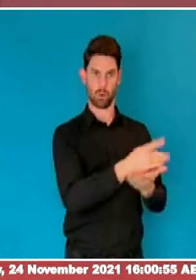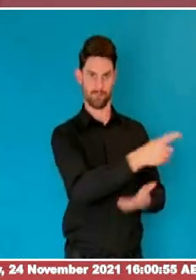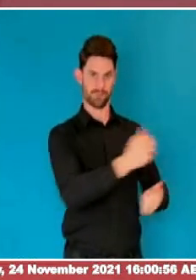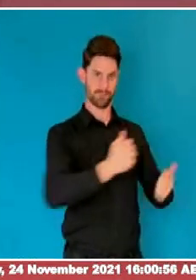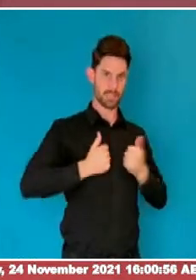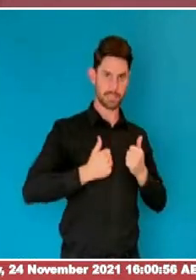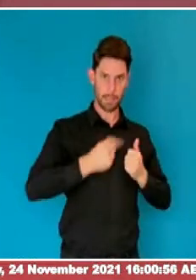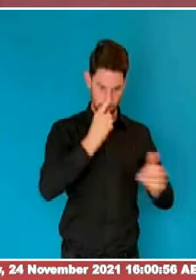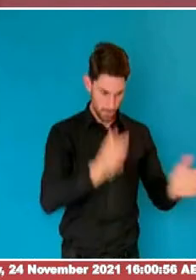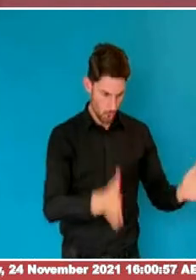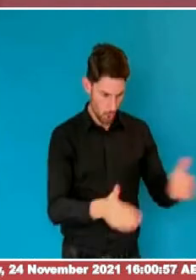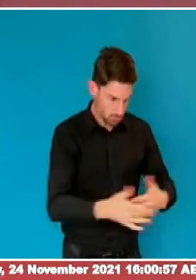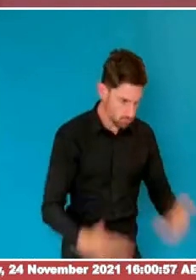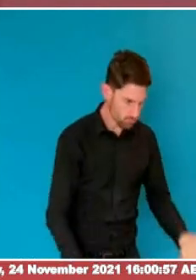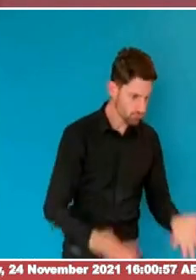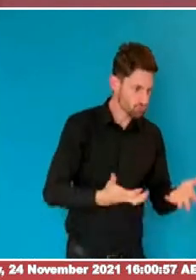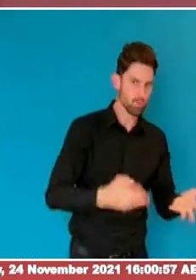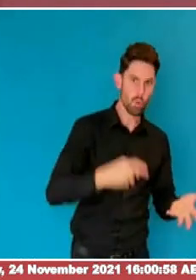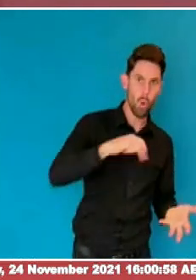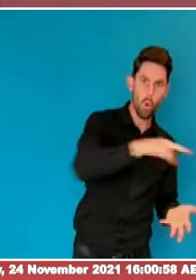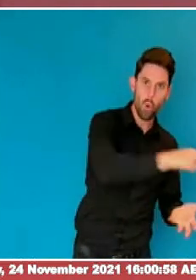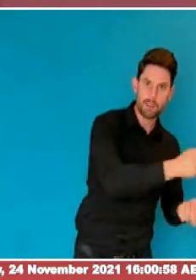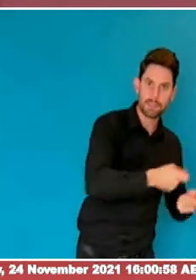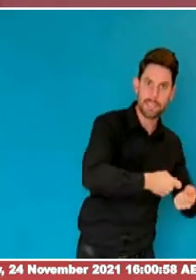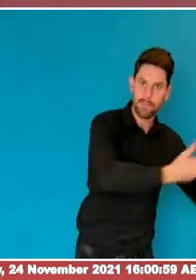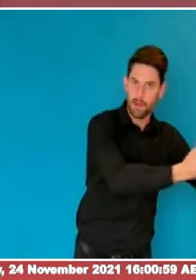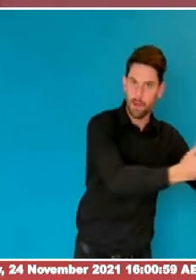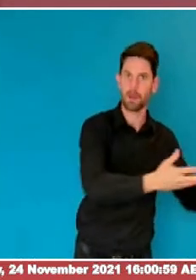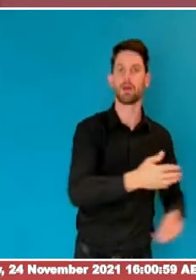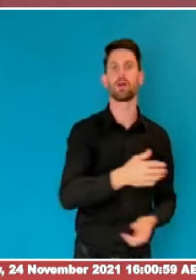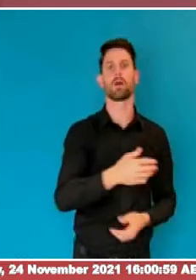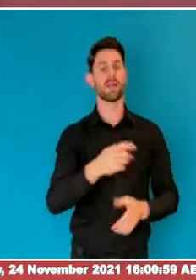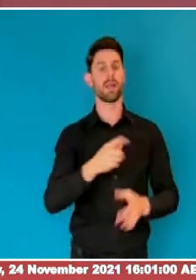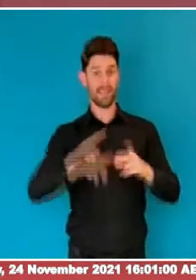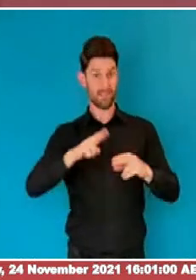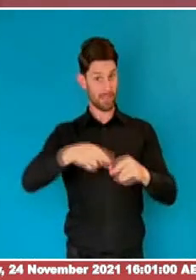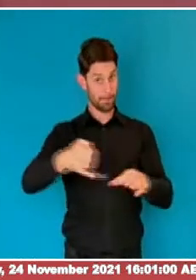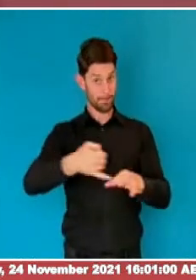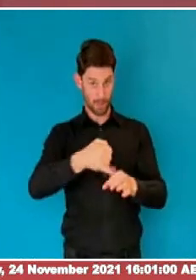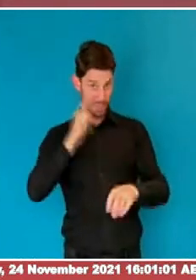And, of course, if there is anything raised in the process, then at any stage in that